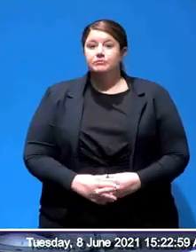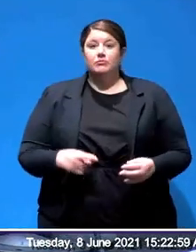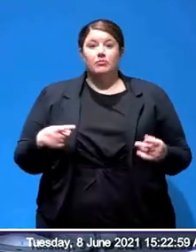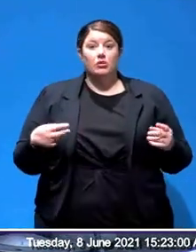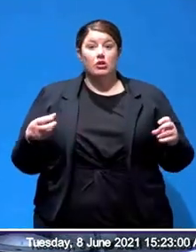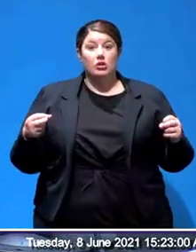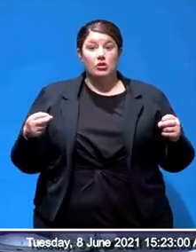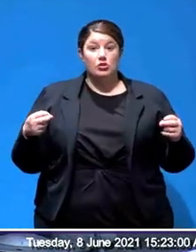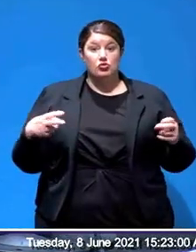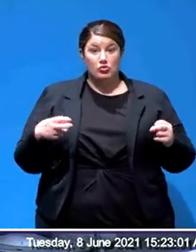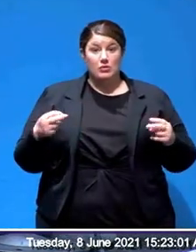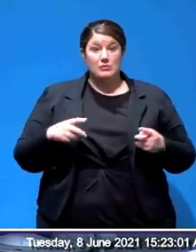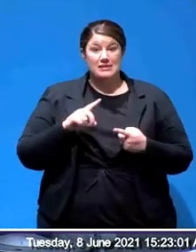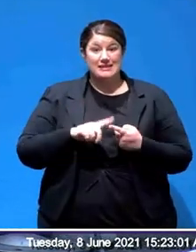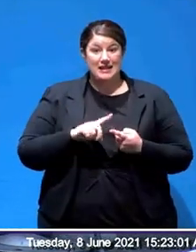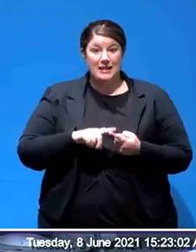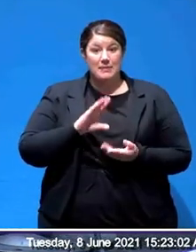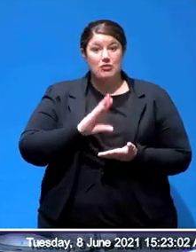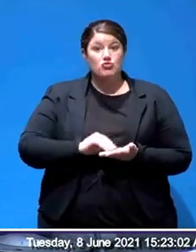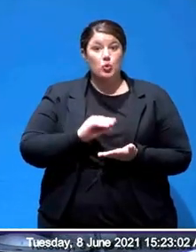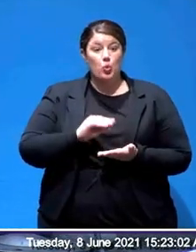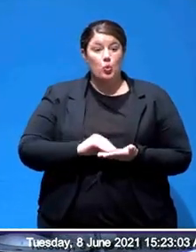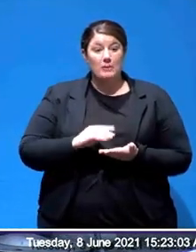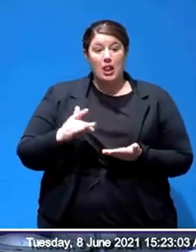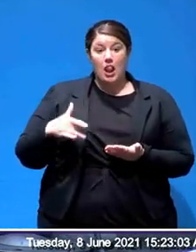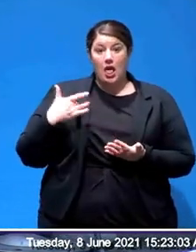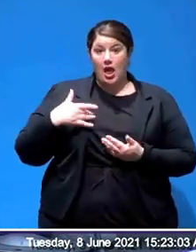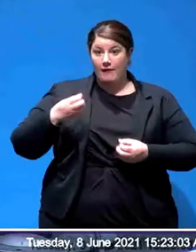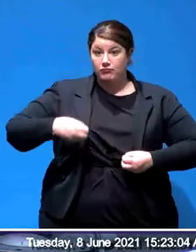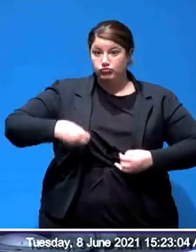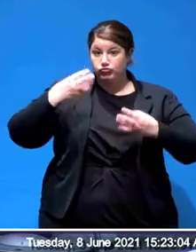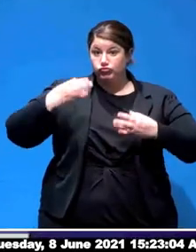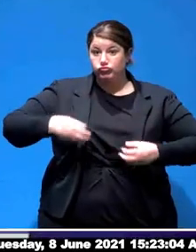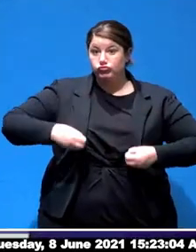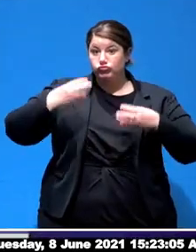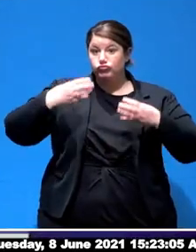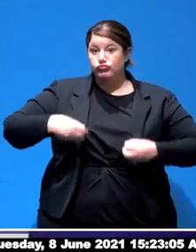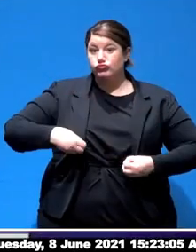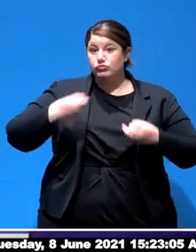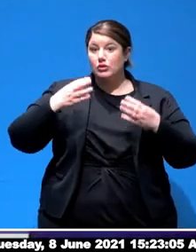still being recorded but the live transcript is not presently connected